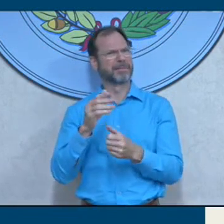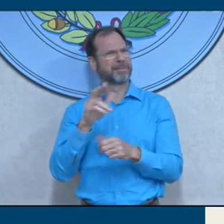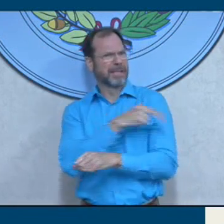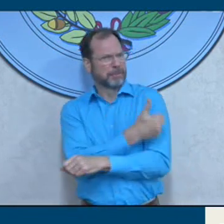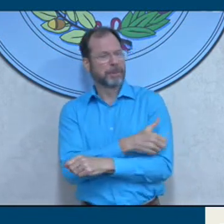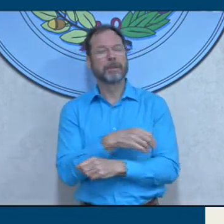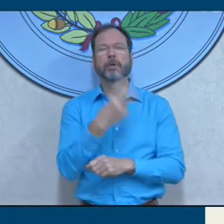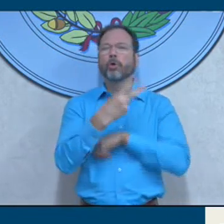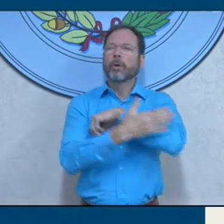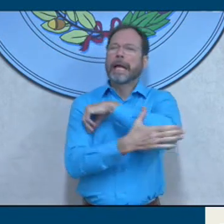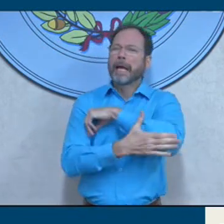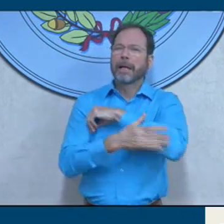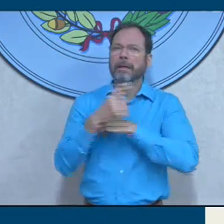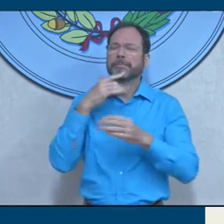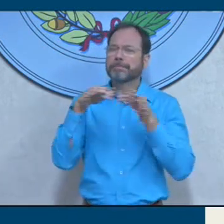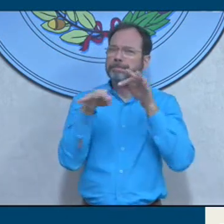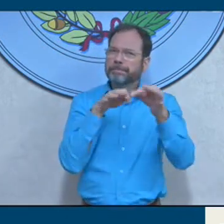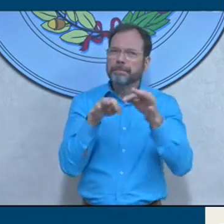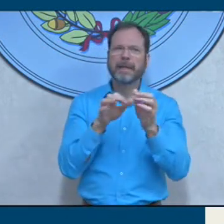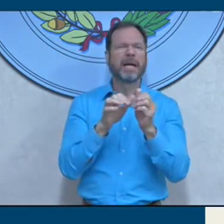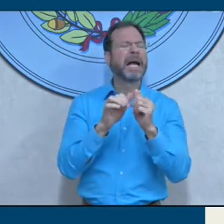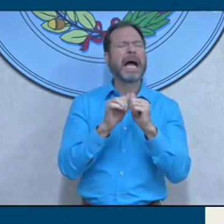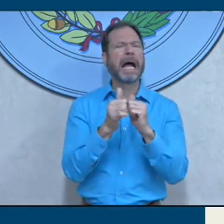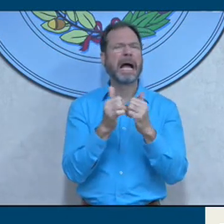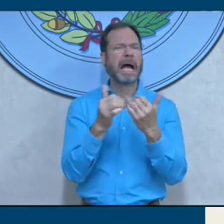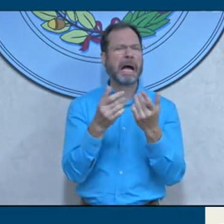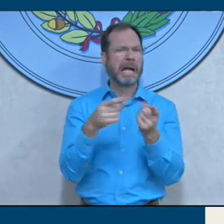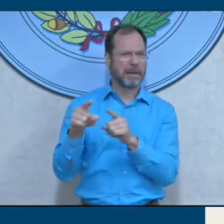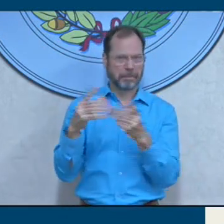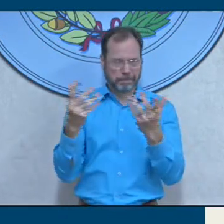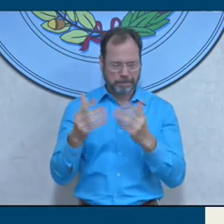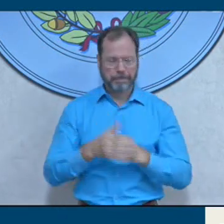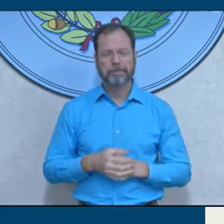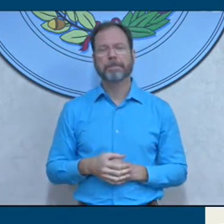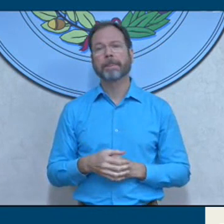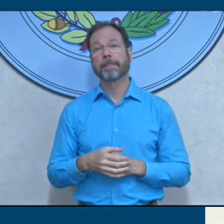NUMERICALLY THERE IS AN ABUNDANT SUPPLY THE BEDS THAT ARE AVAILABLE. BUT LET ME MENTION 2 COUNTIES IN